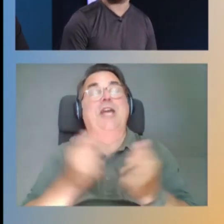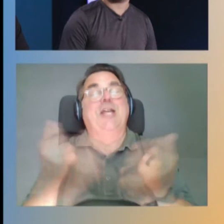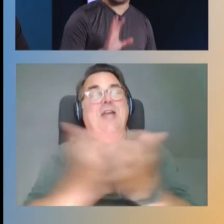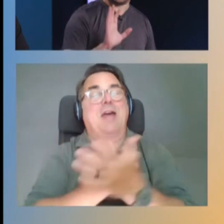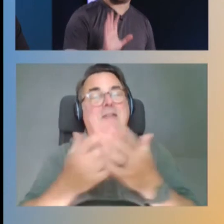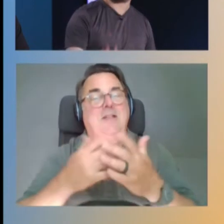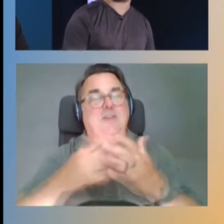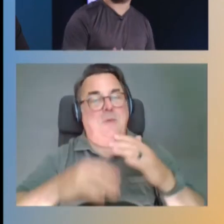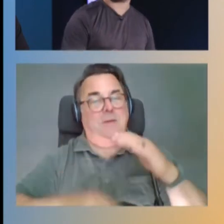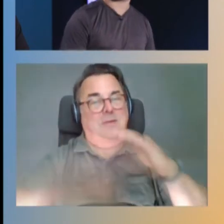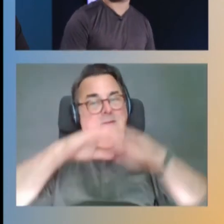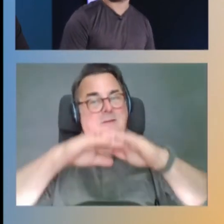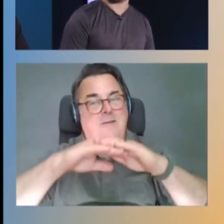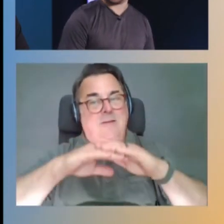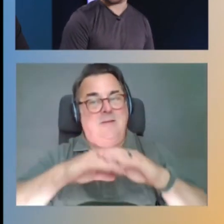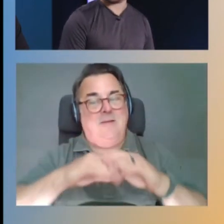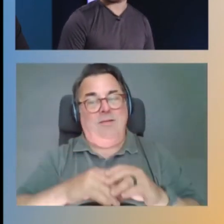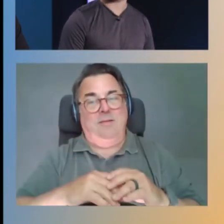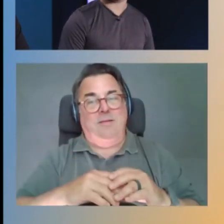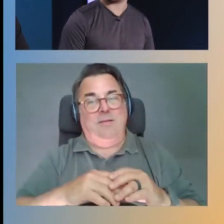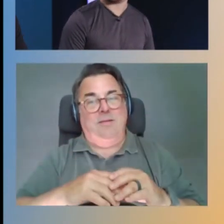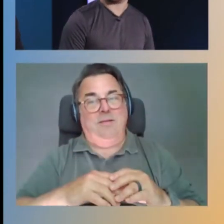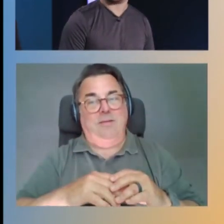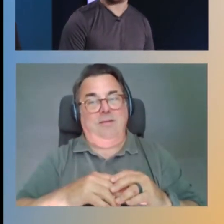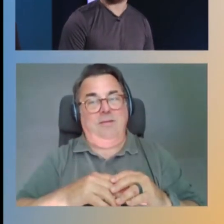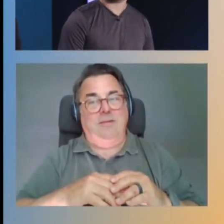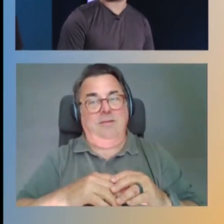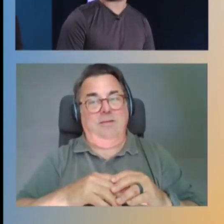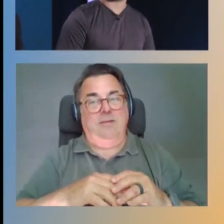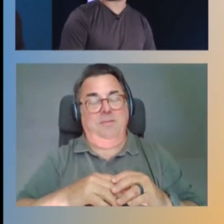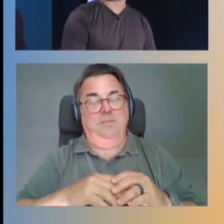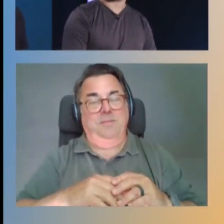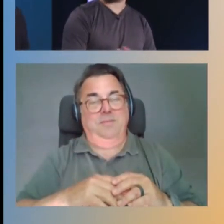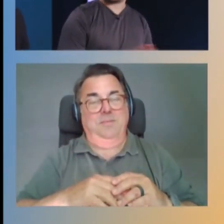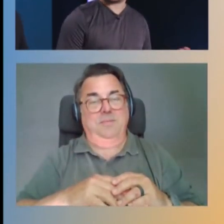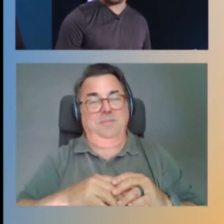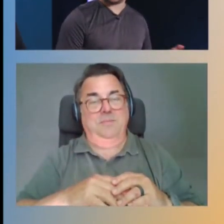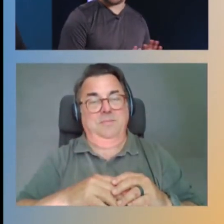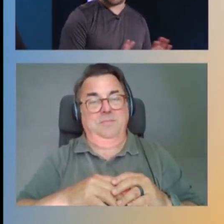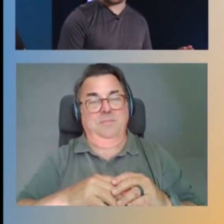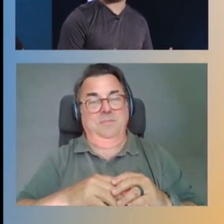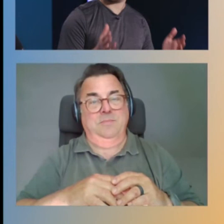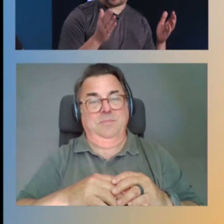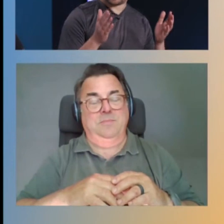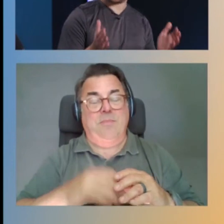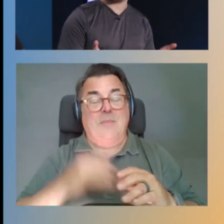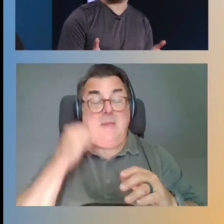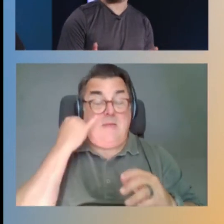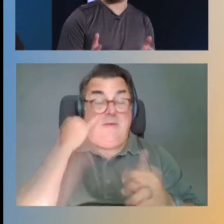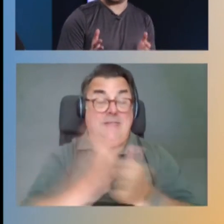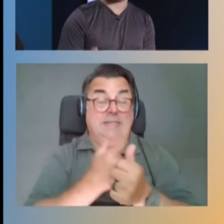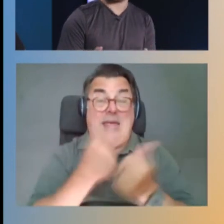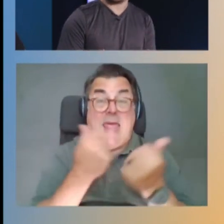with the default rounding mode, round nearest even. Now, when I say everything, I truly mean everything.